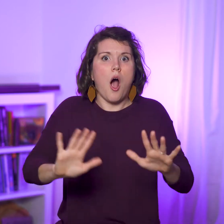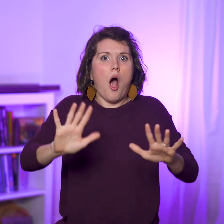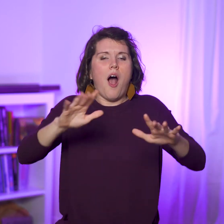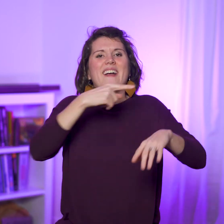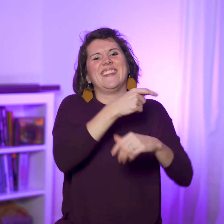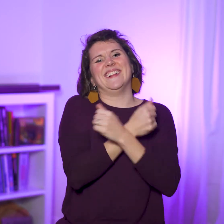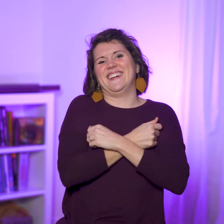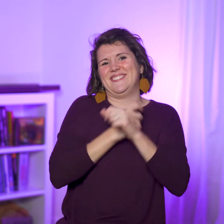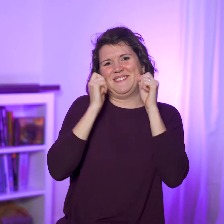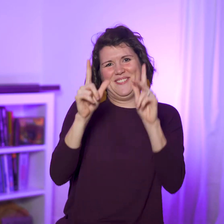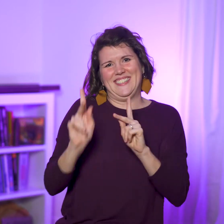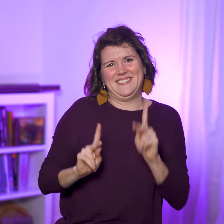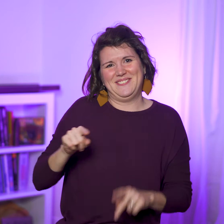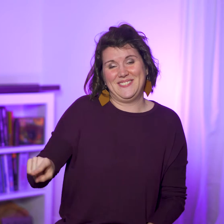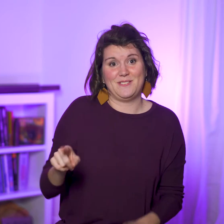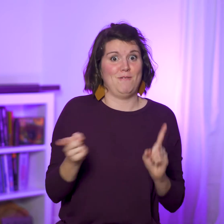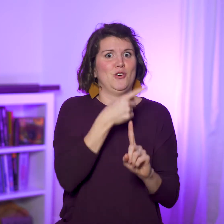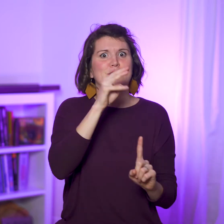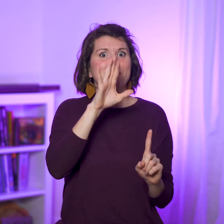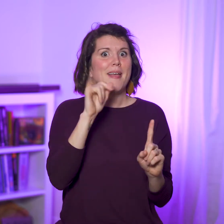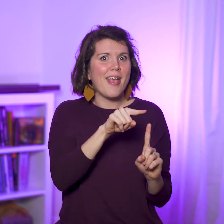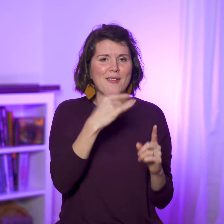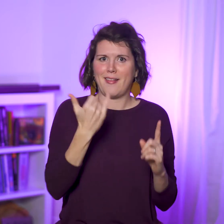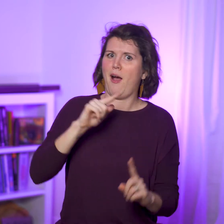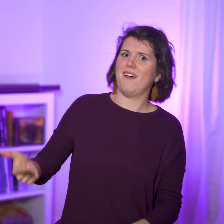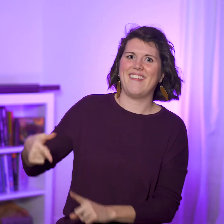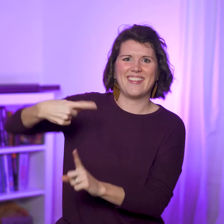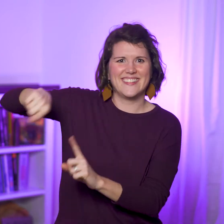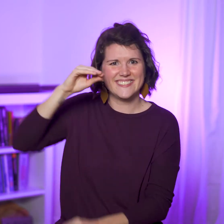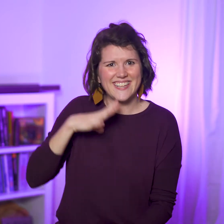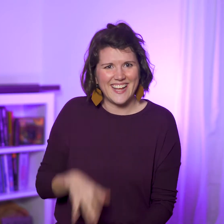He loves surprising people—first Mary, now these guys.